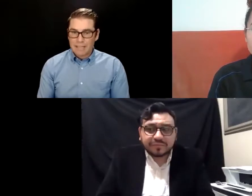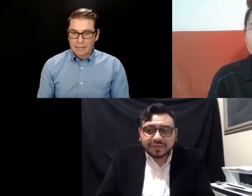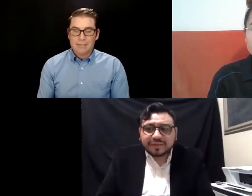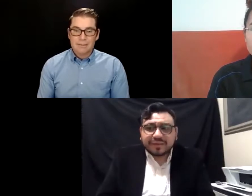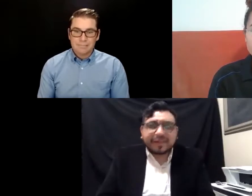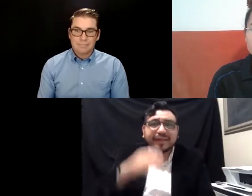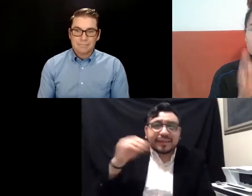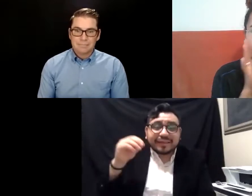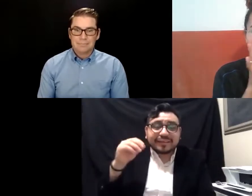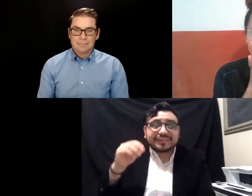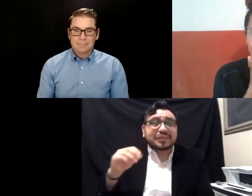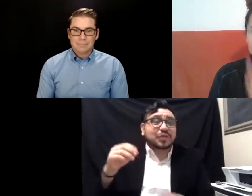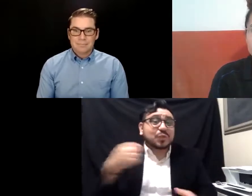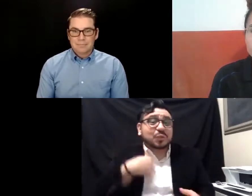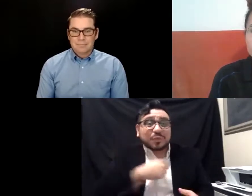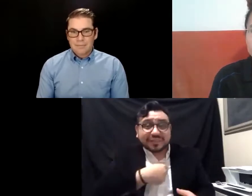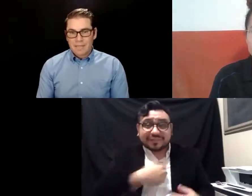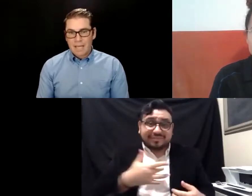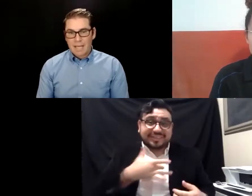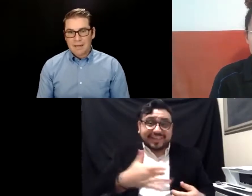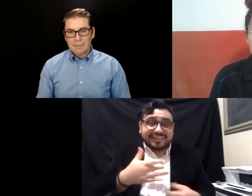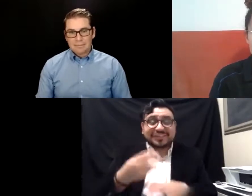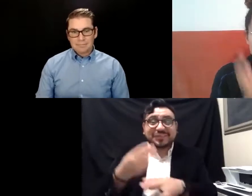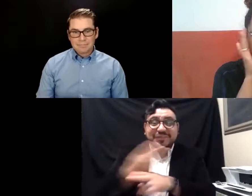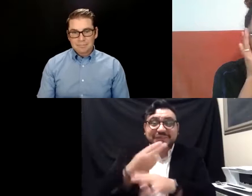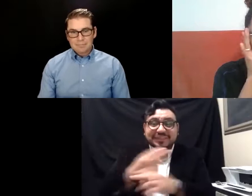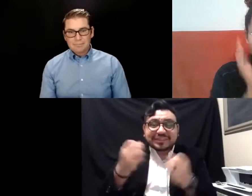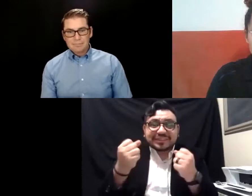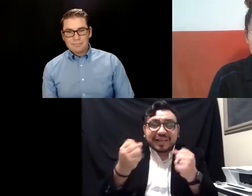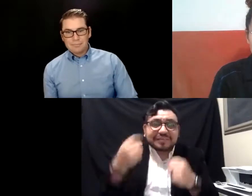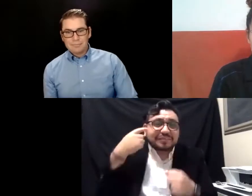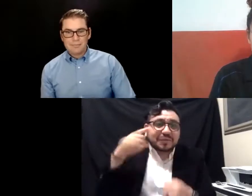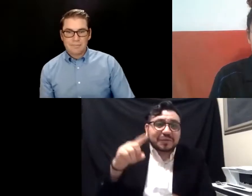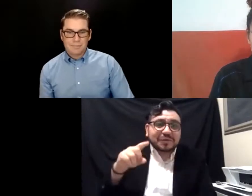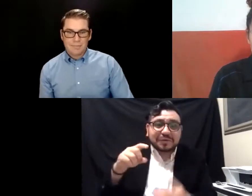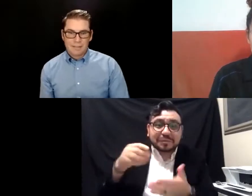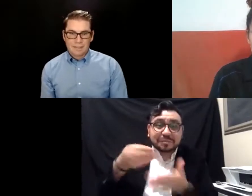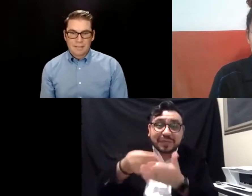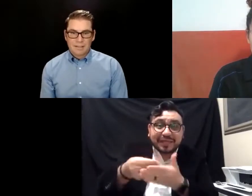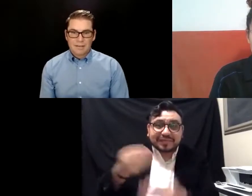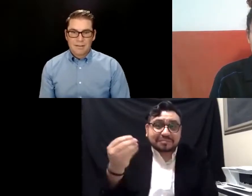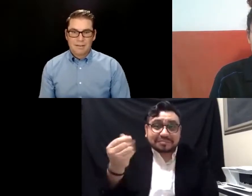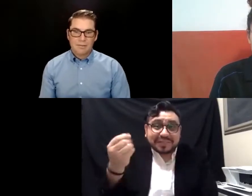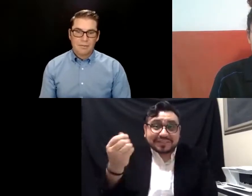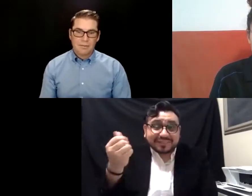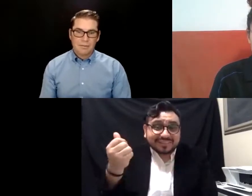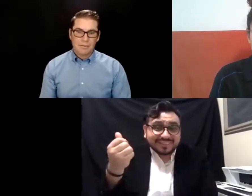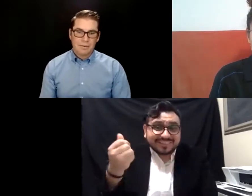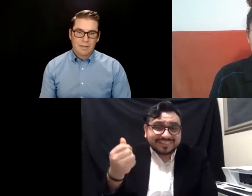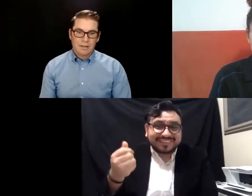And, um.